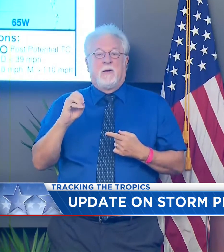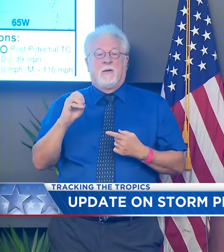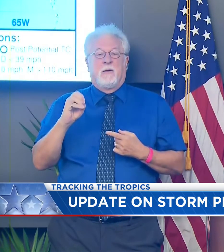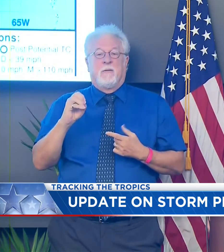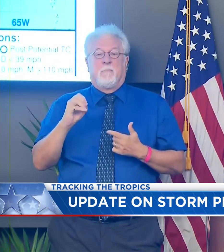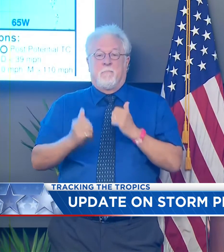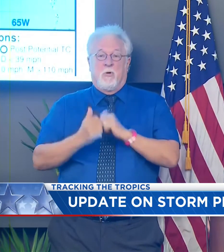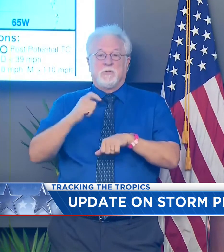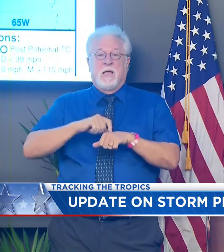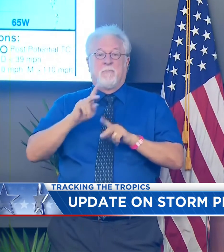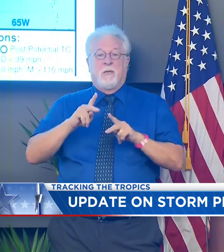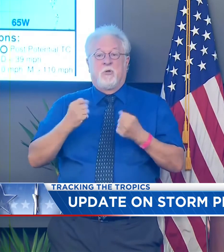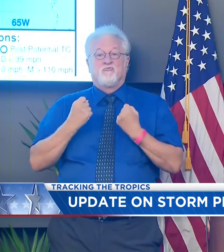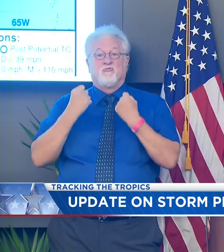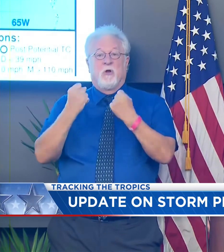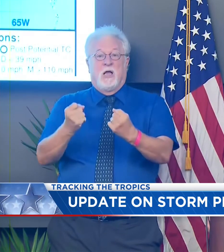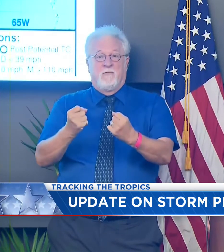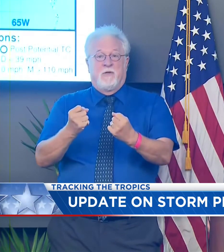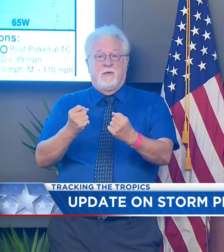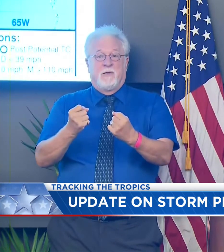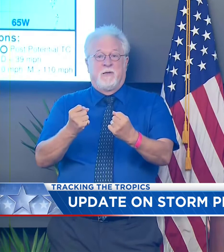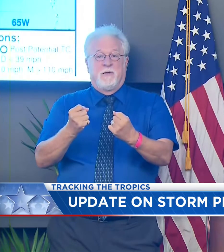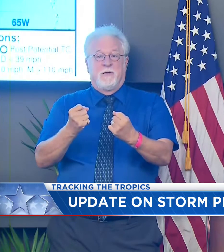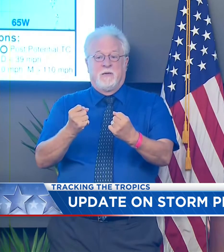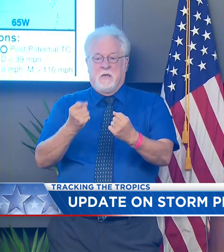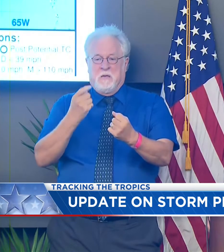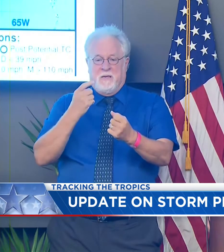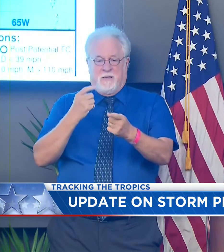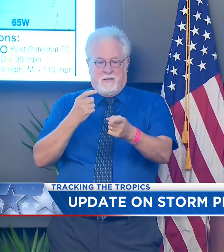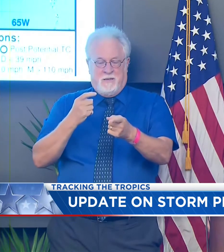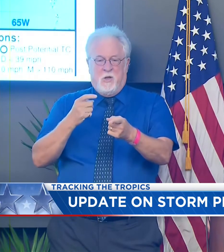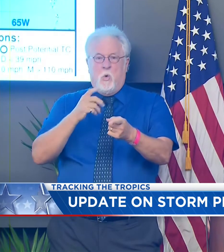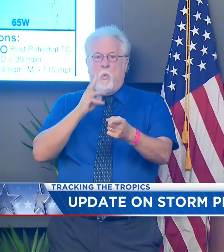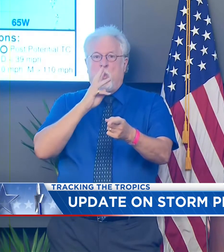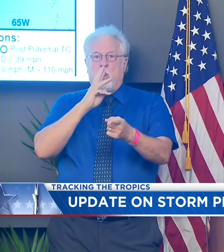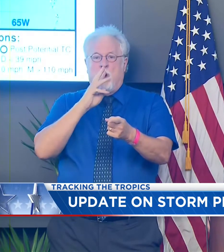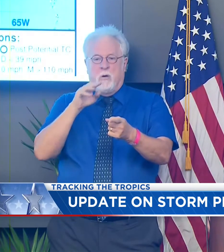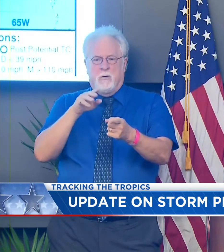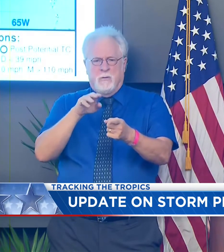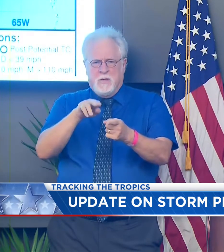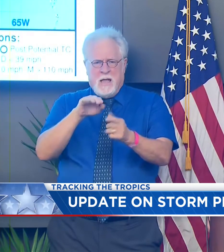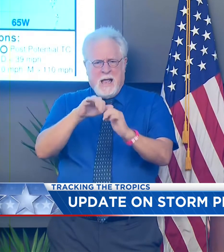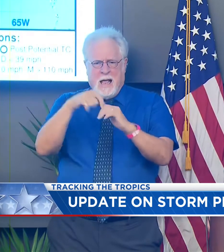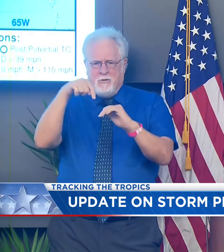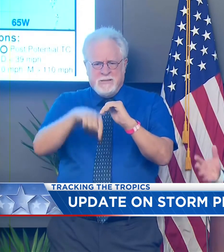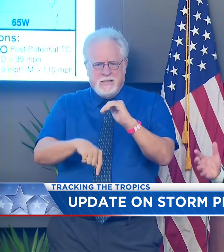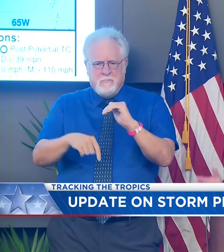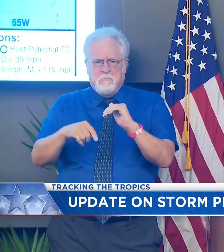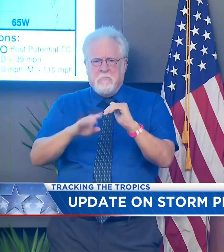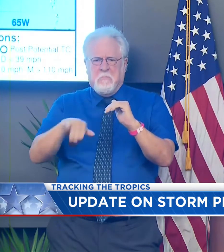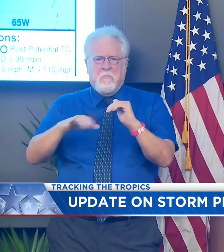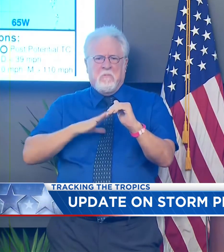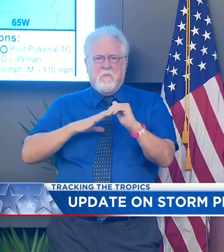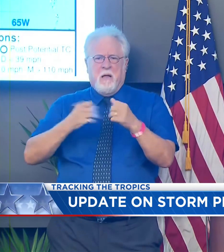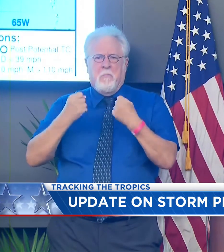THIS, IS MOST PEOPLE WHO DIE FROM THESE STORMS, DIE BECAUSE OF WATER. AND IN MANY CASES, THAT'S WITH PEOPLE DRIVING.